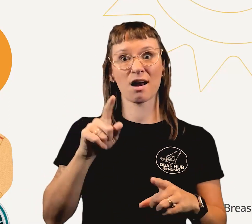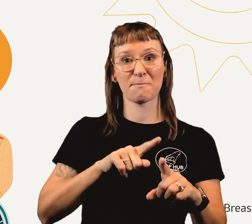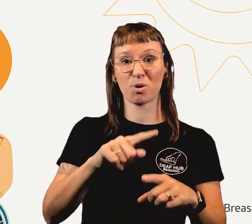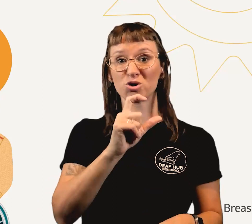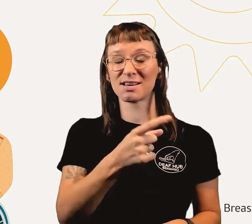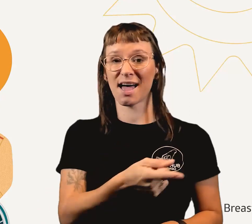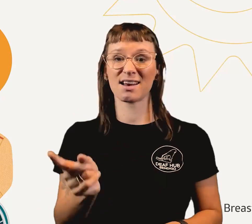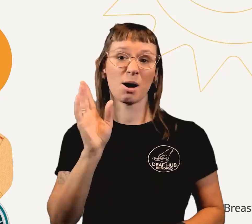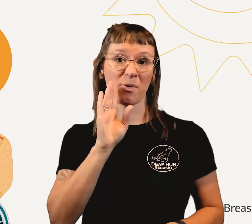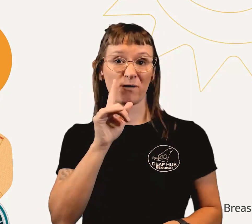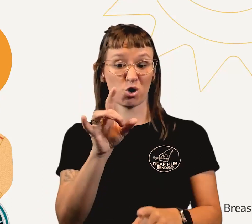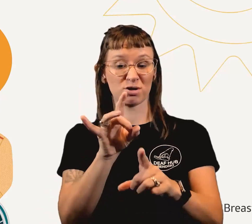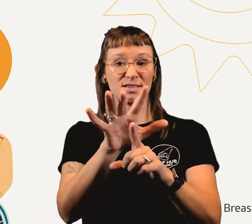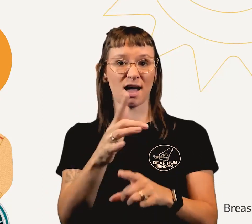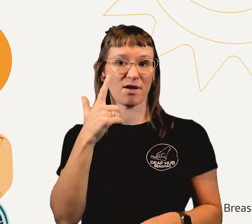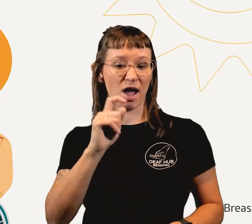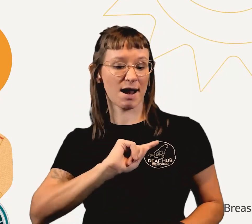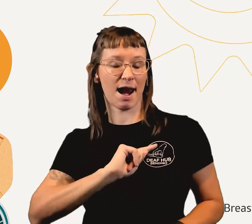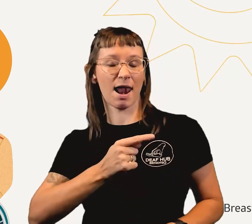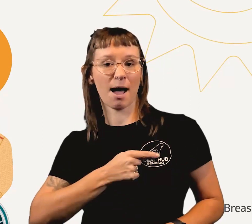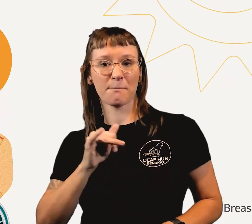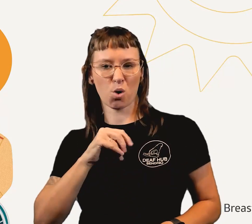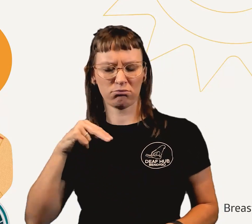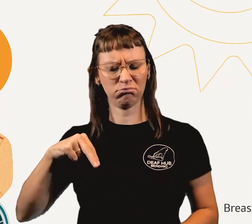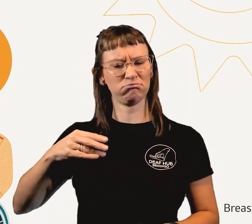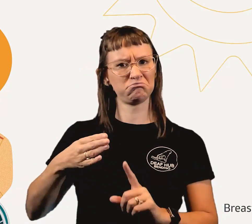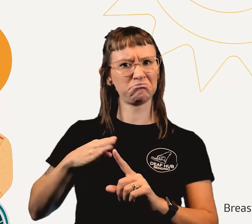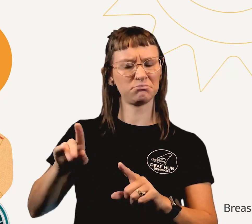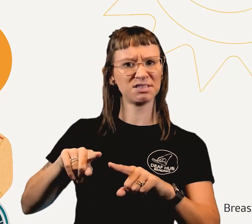A breast screen can detect most cancers before they are felt or noticed.